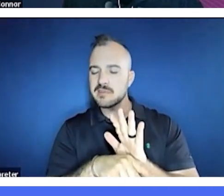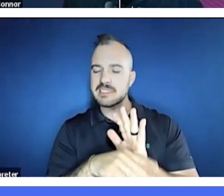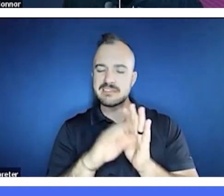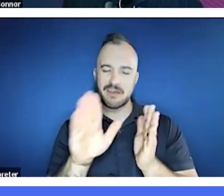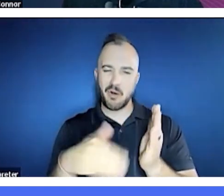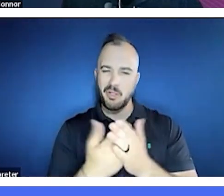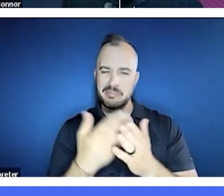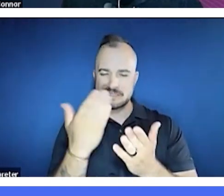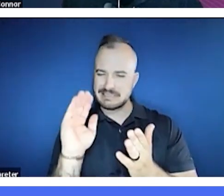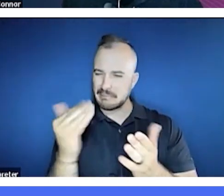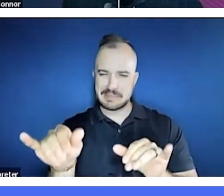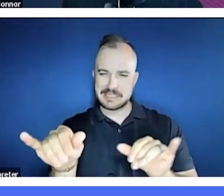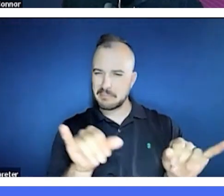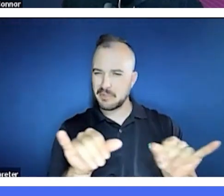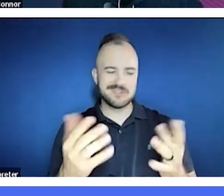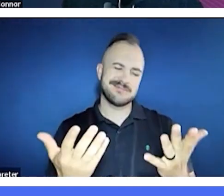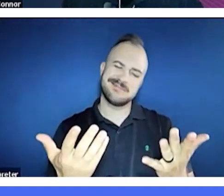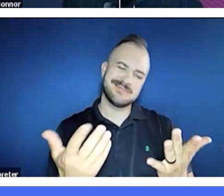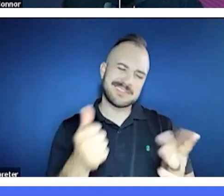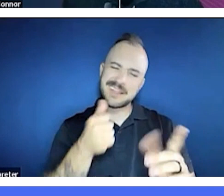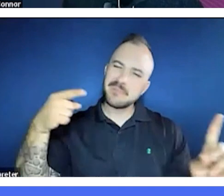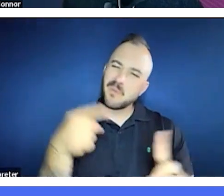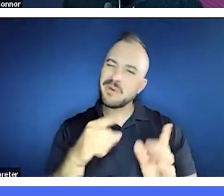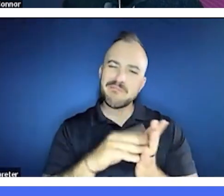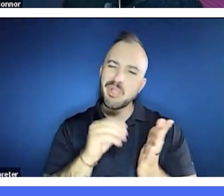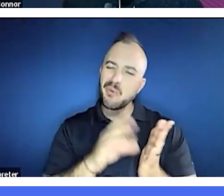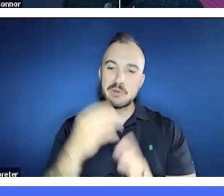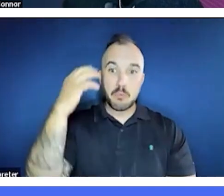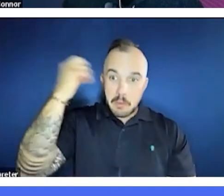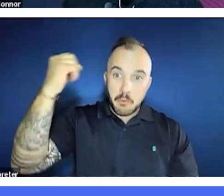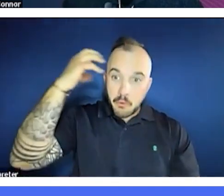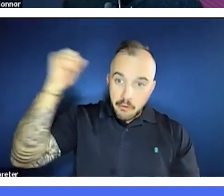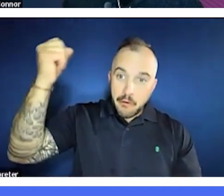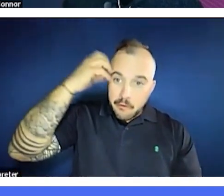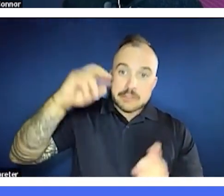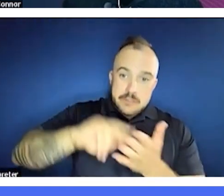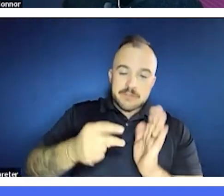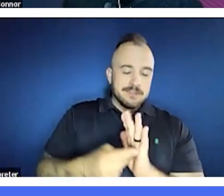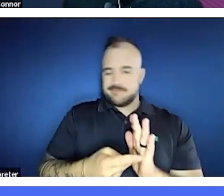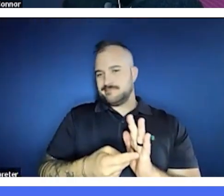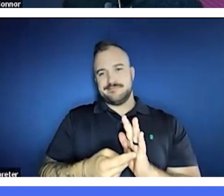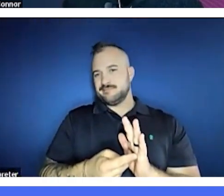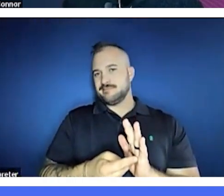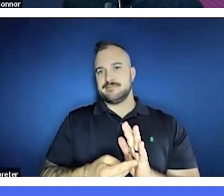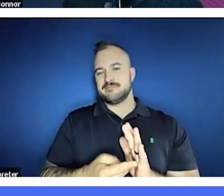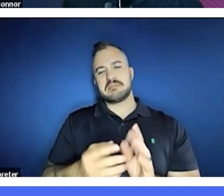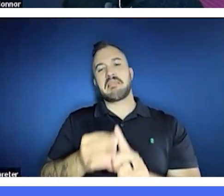It's not the point of learning to memorize definitions unless maybe you're a doctor, then maybe I do want you